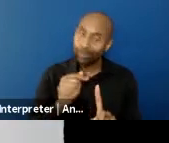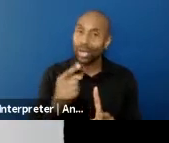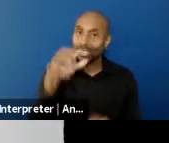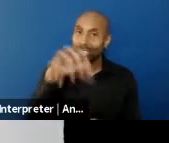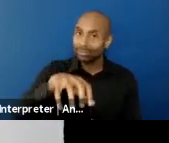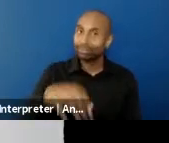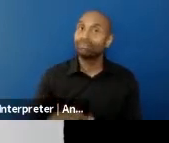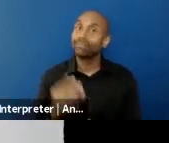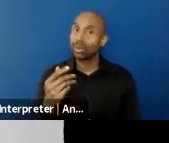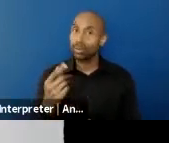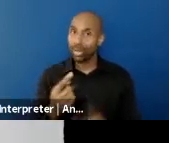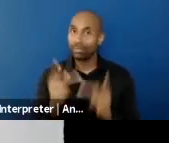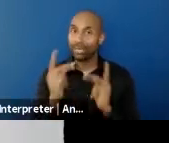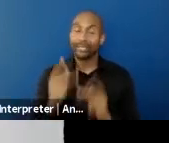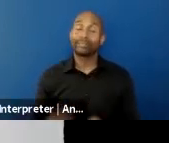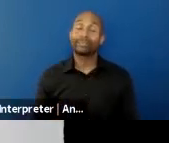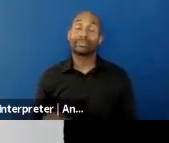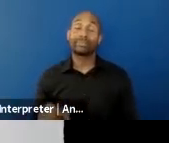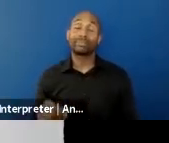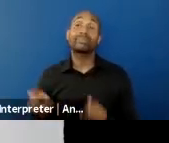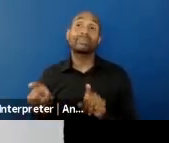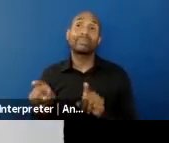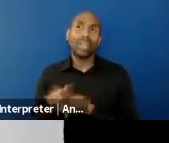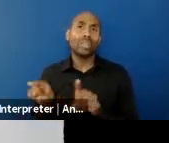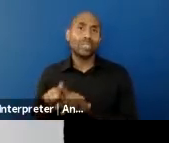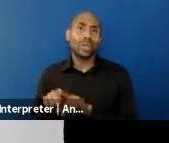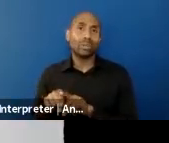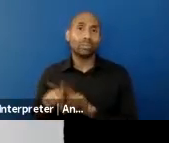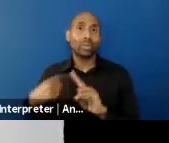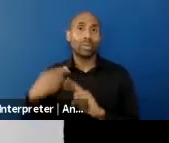As a child, I went there and got these things.